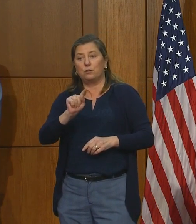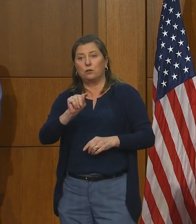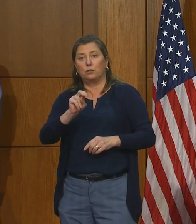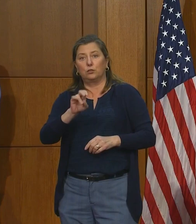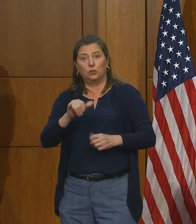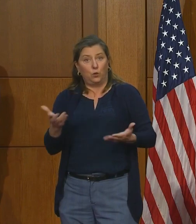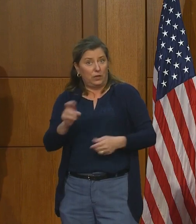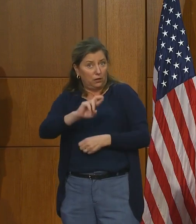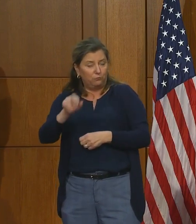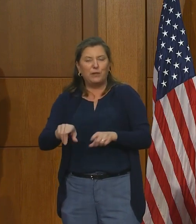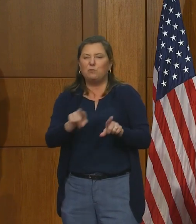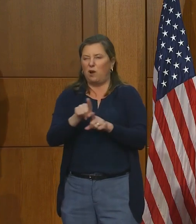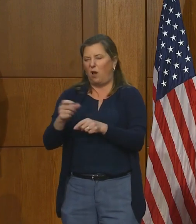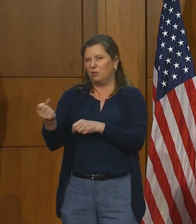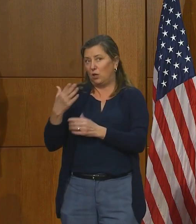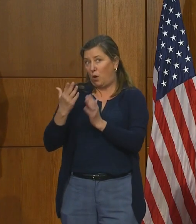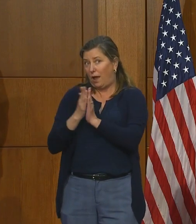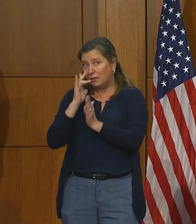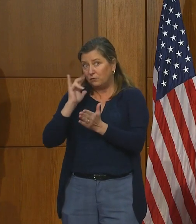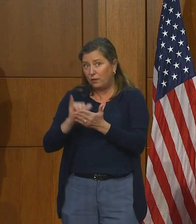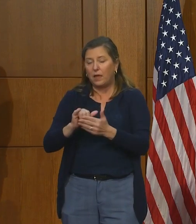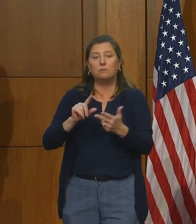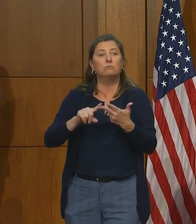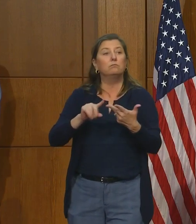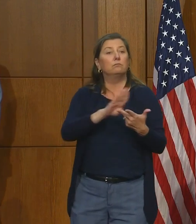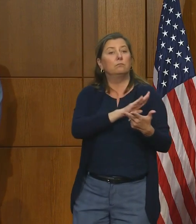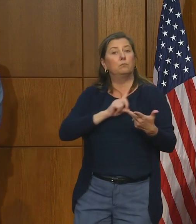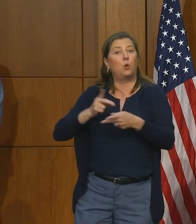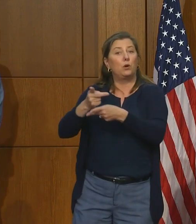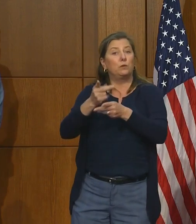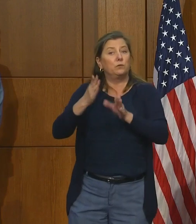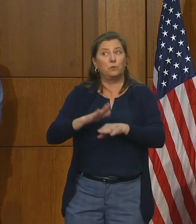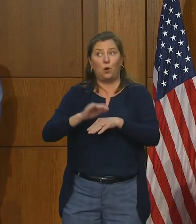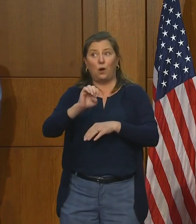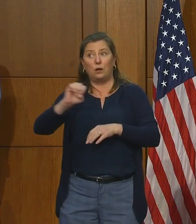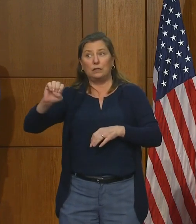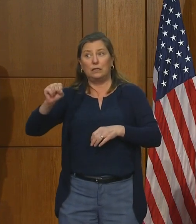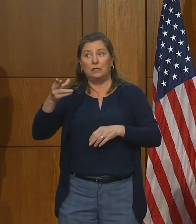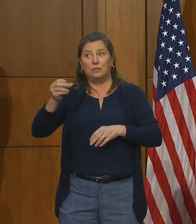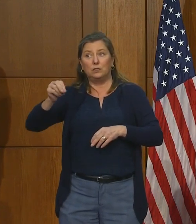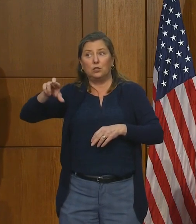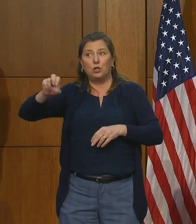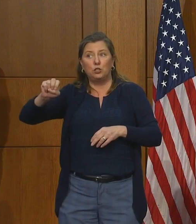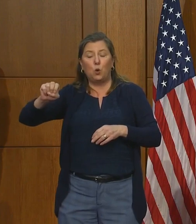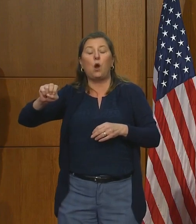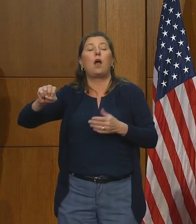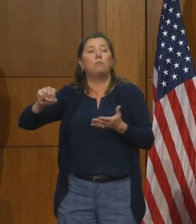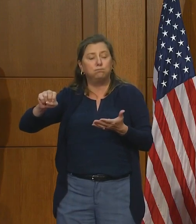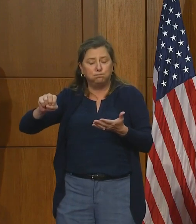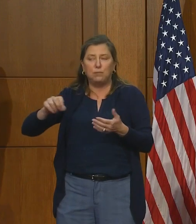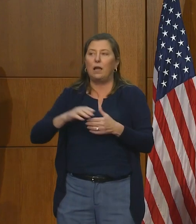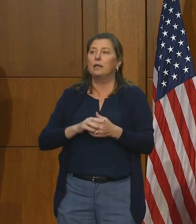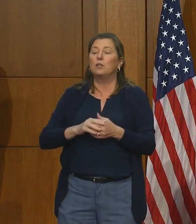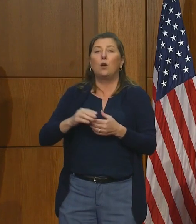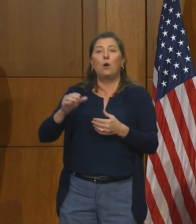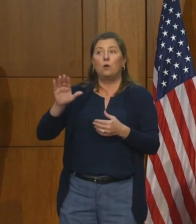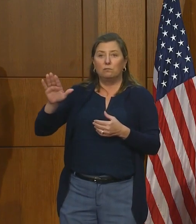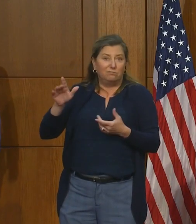THE SAME FROM THE MAYOR MARIST FROM RICHMOND YESTERDAY- AND ALSO FROM THE BOARD OF